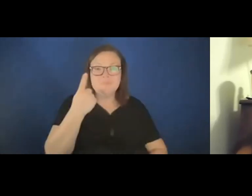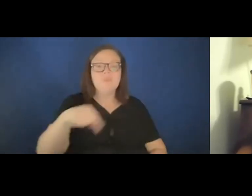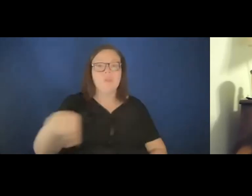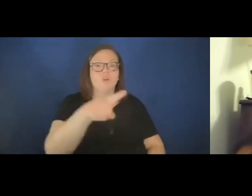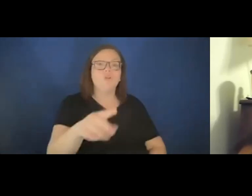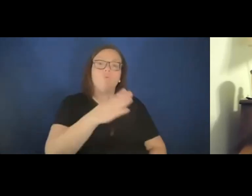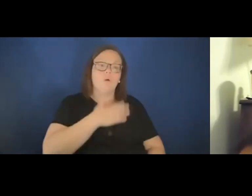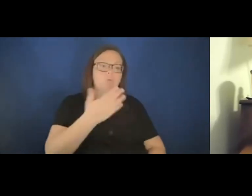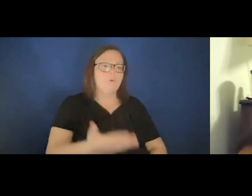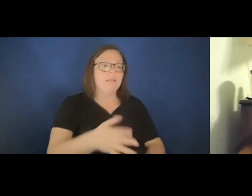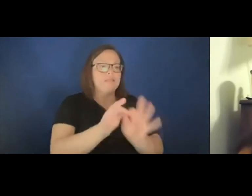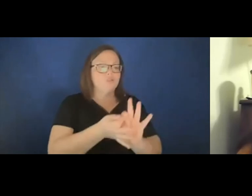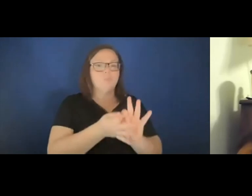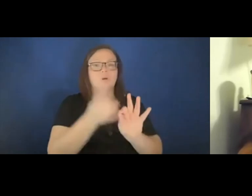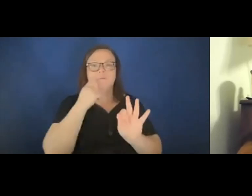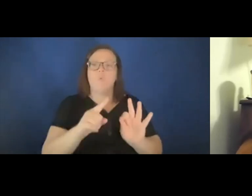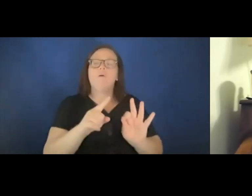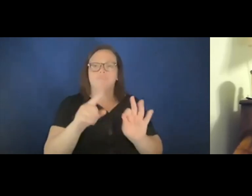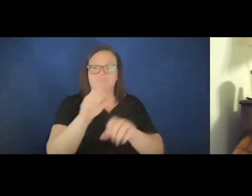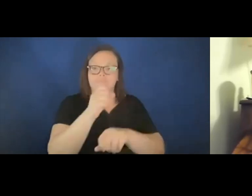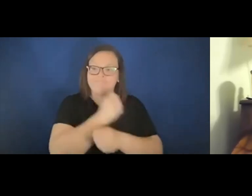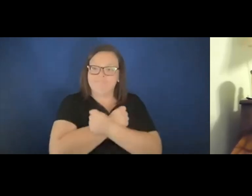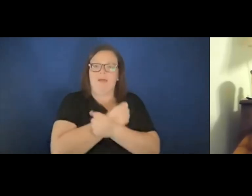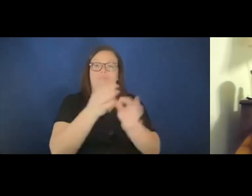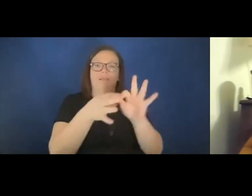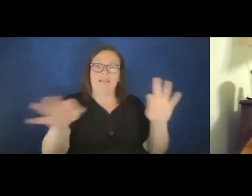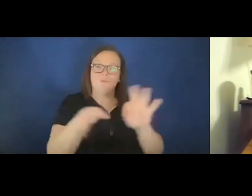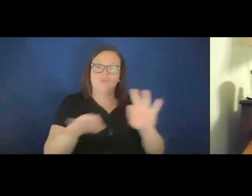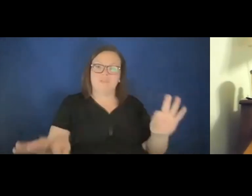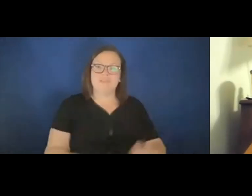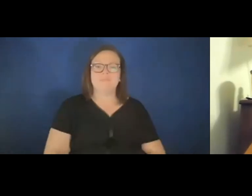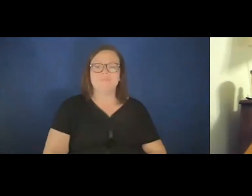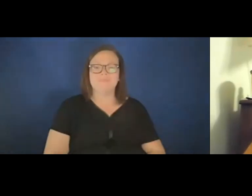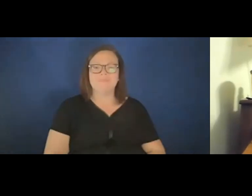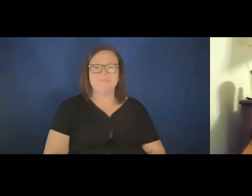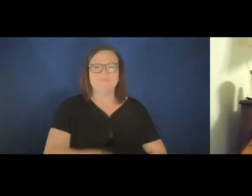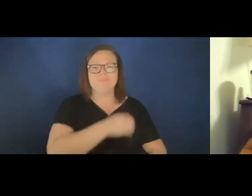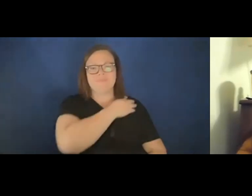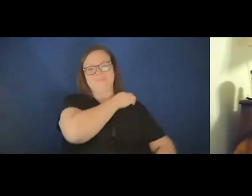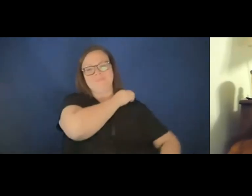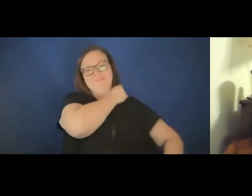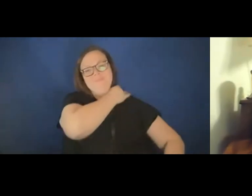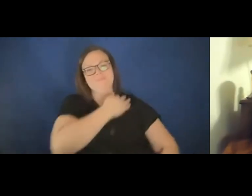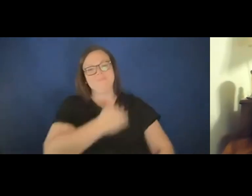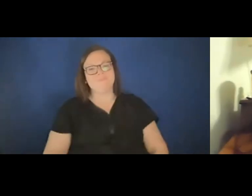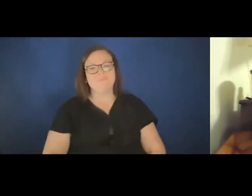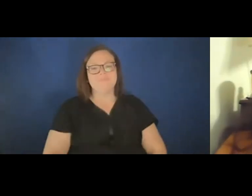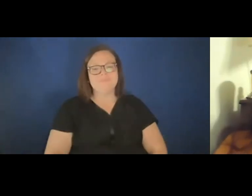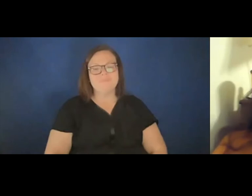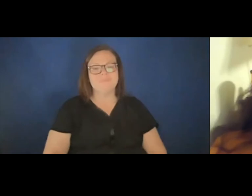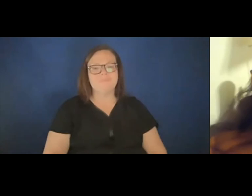interpreter of love languages.